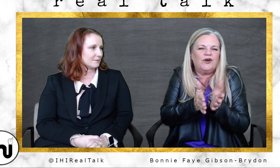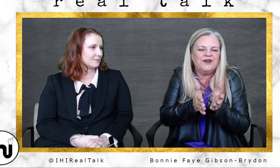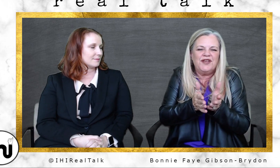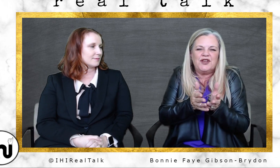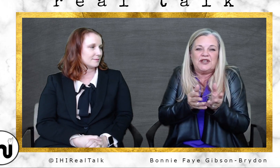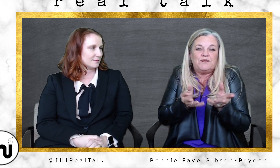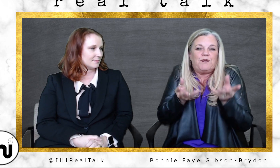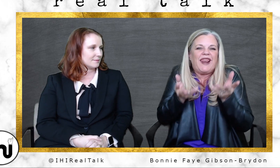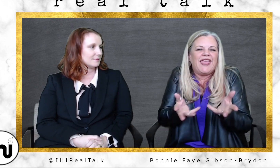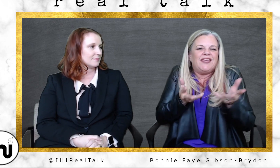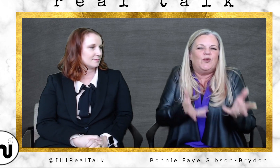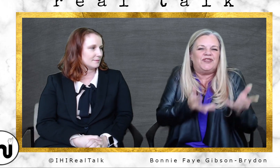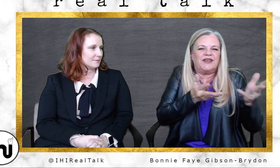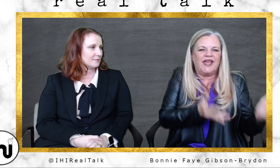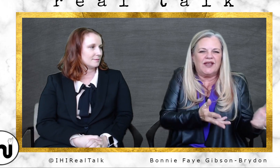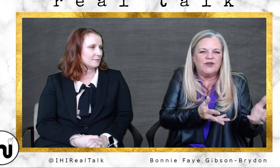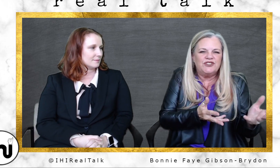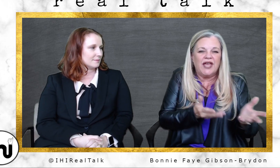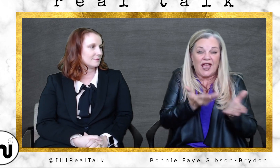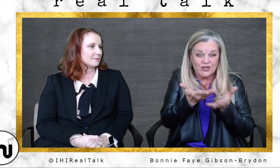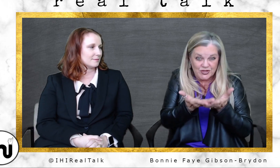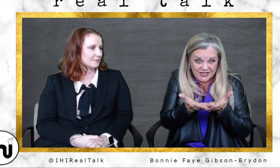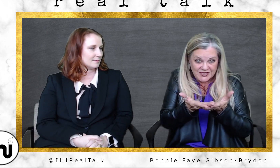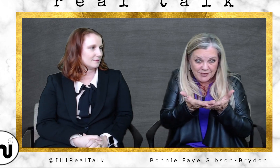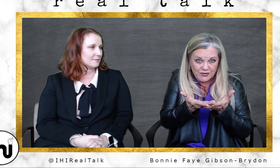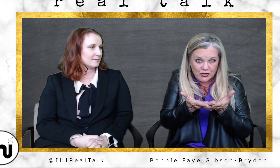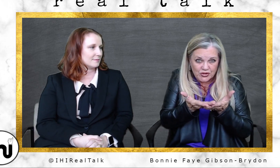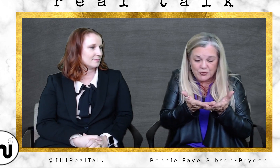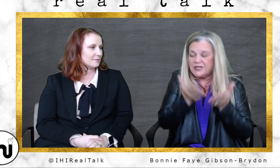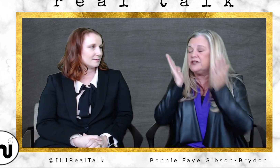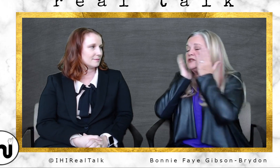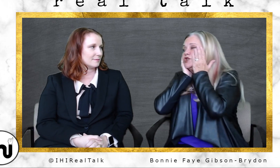playing with the language... Have you seen some of your interpretations?! Oh my